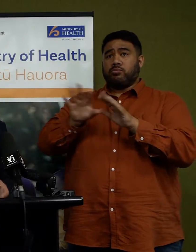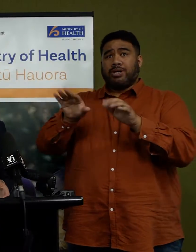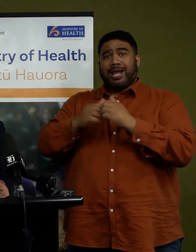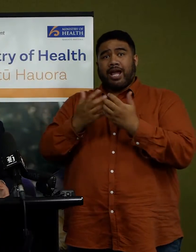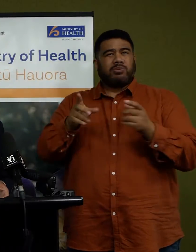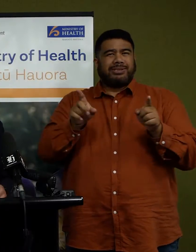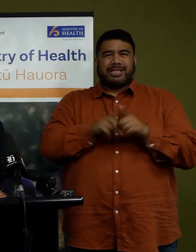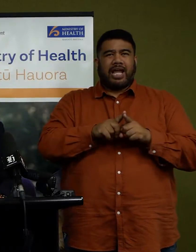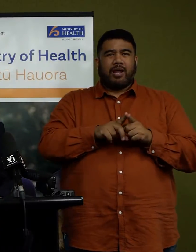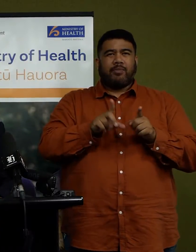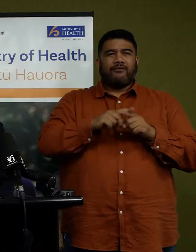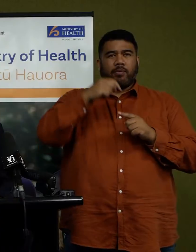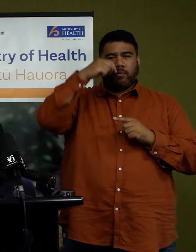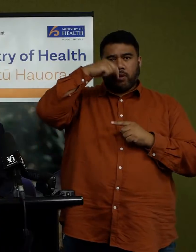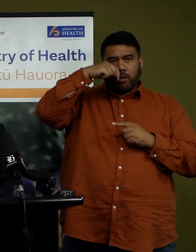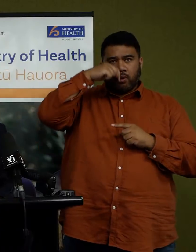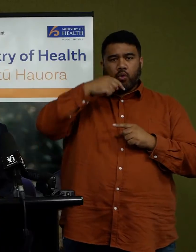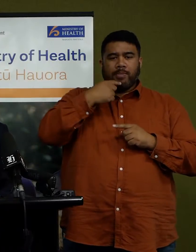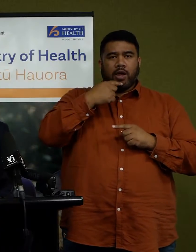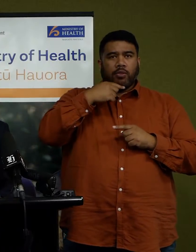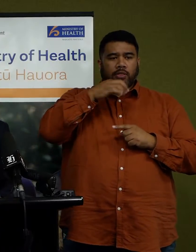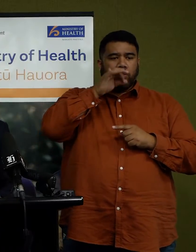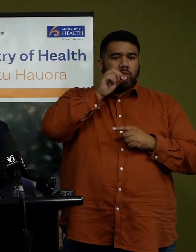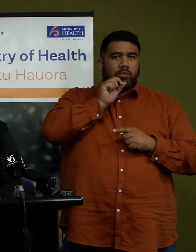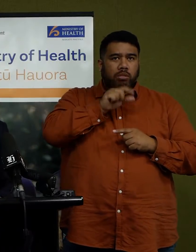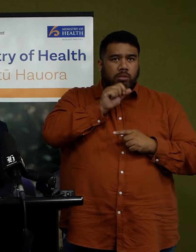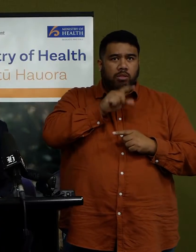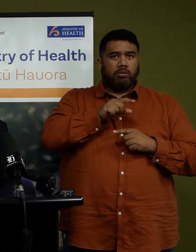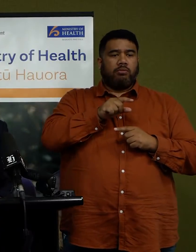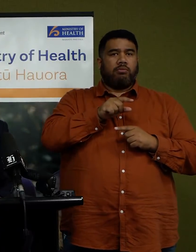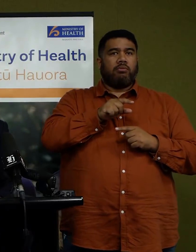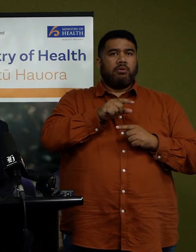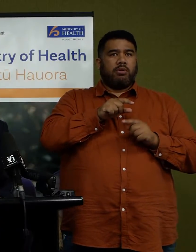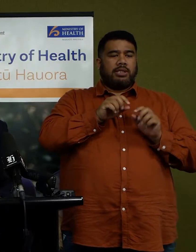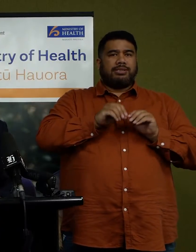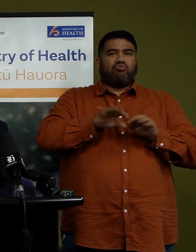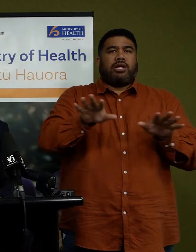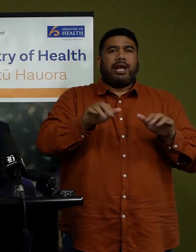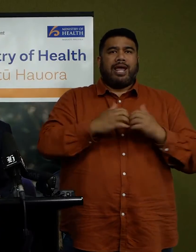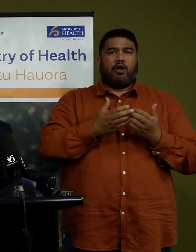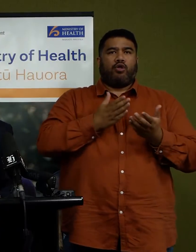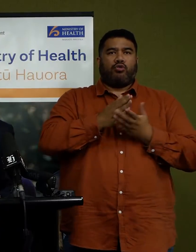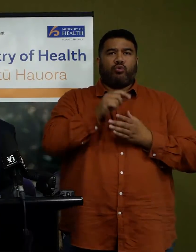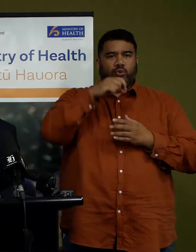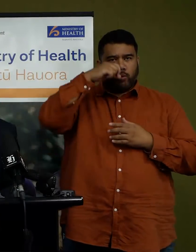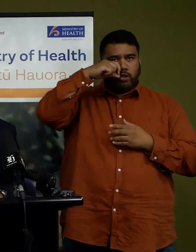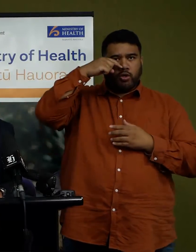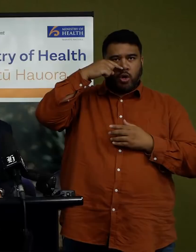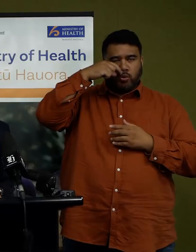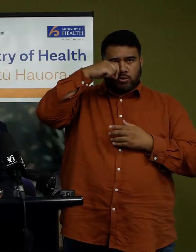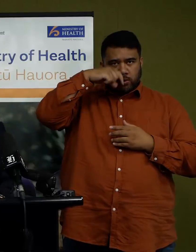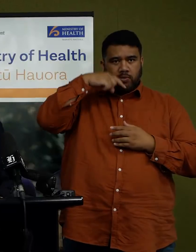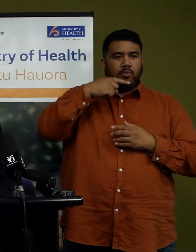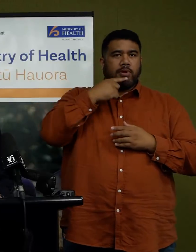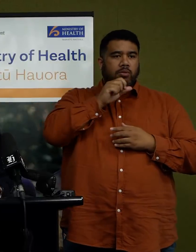from the nose and the mouth of someone who is sick. However, there are some important differences between the two.